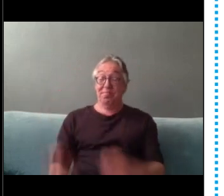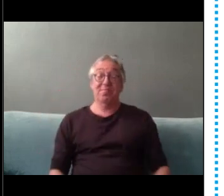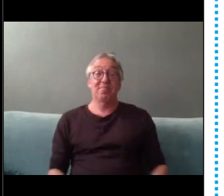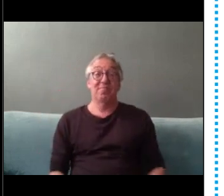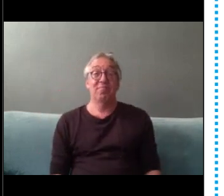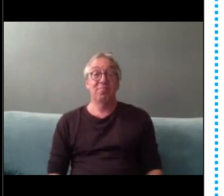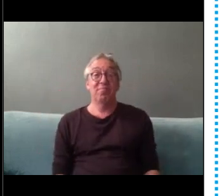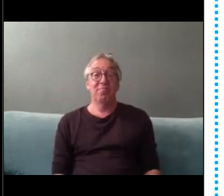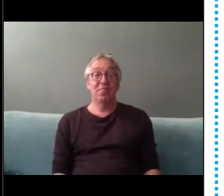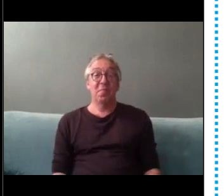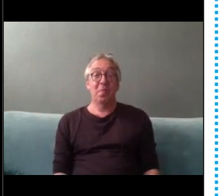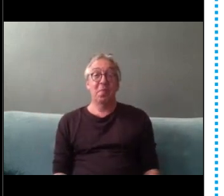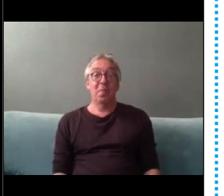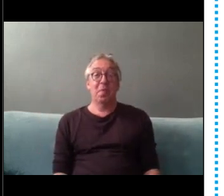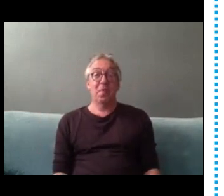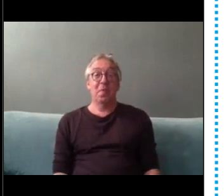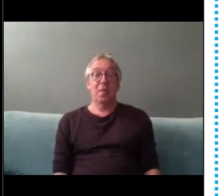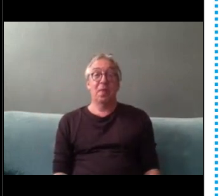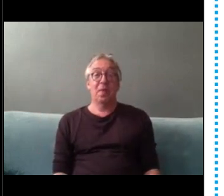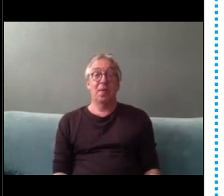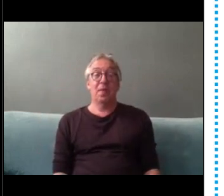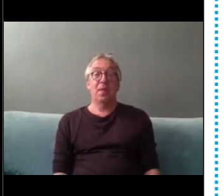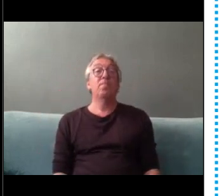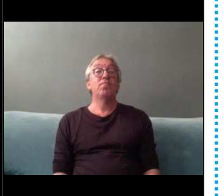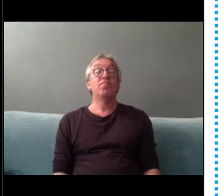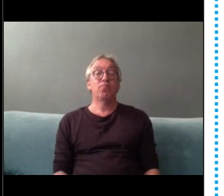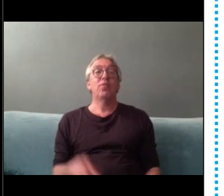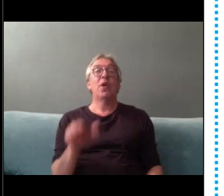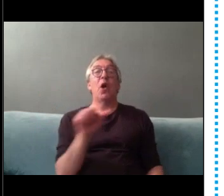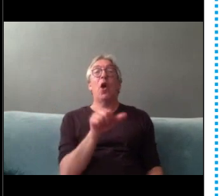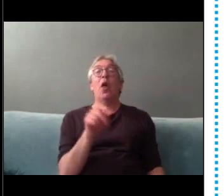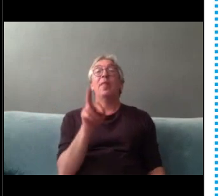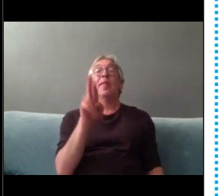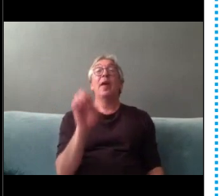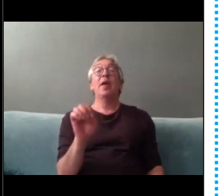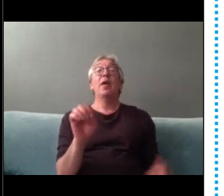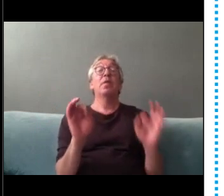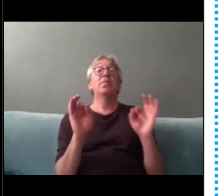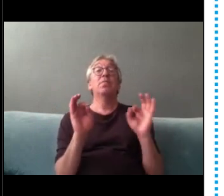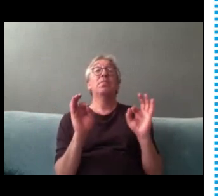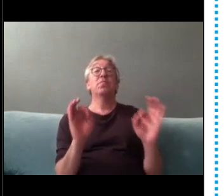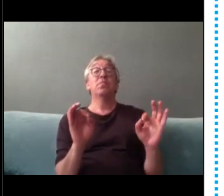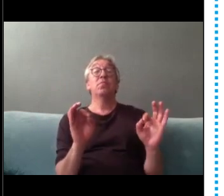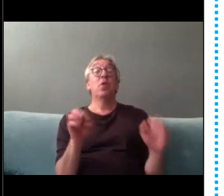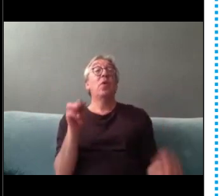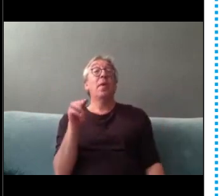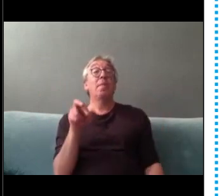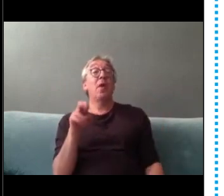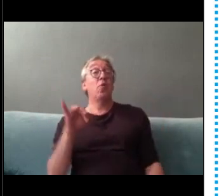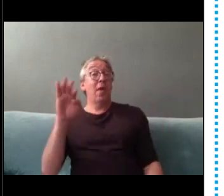ANDRÉ: Thank you. If you want I can answer the part on assistance and COVID-19,